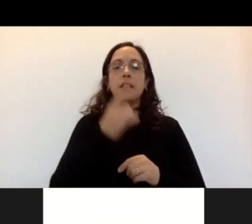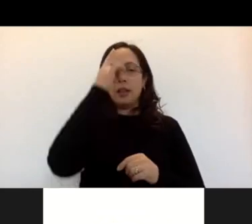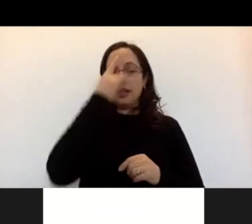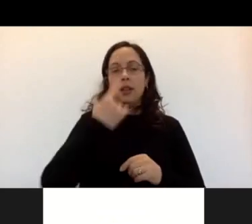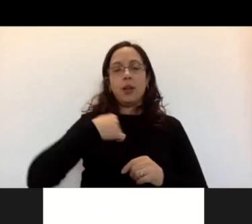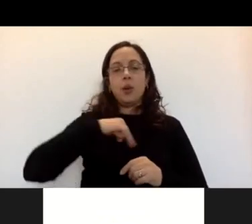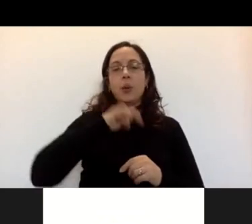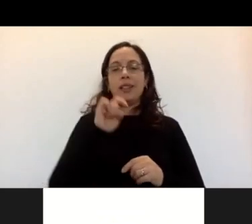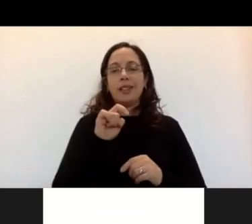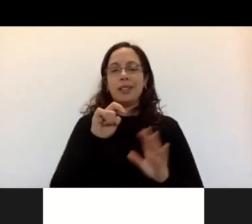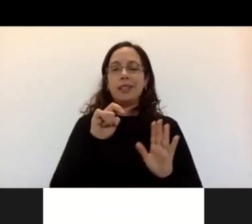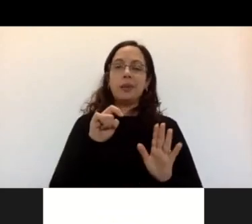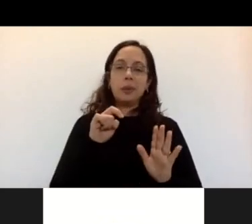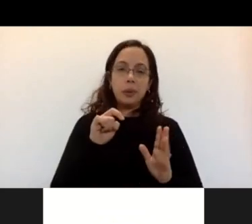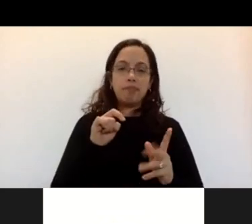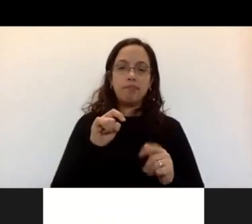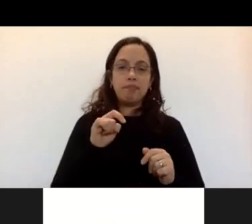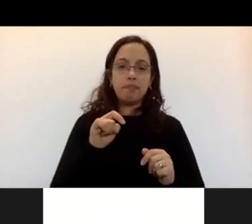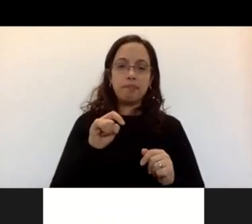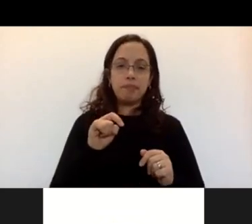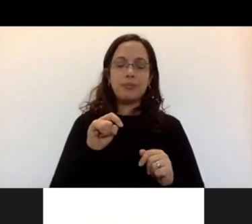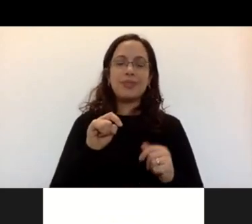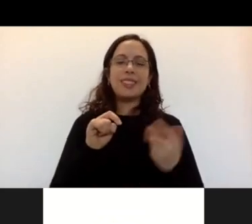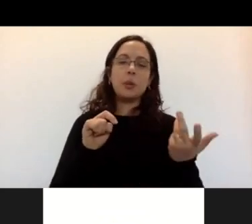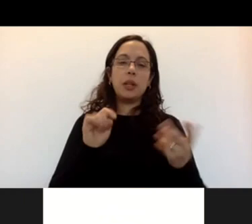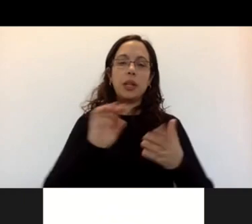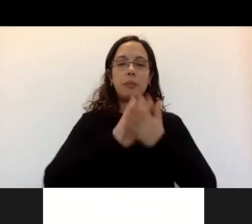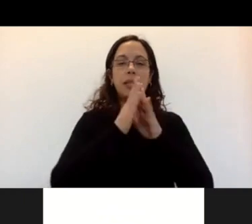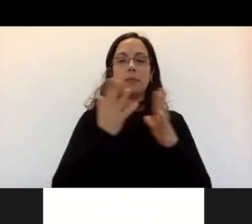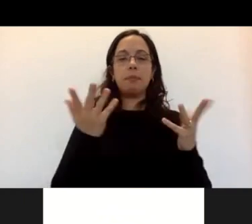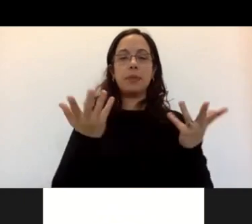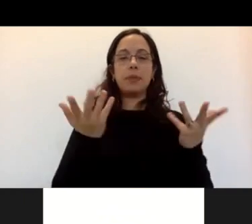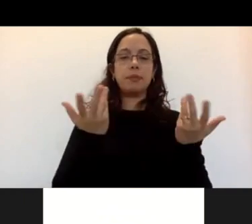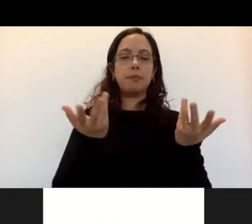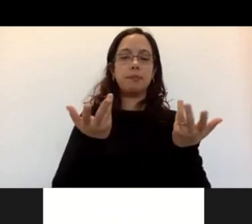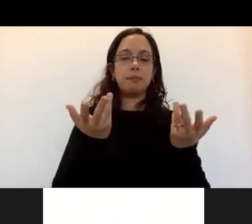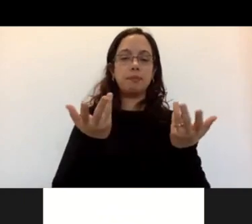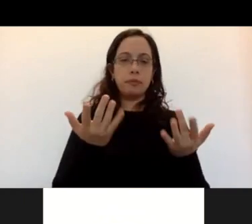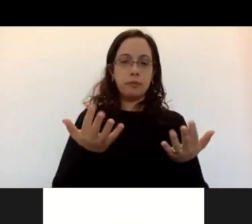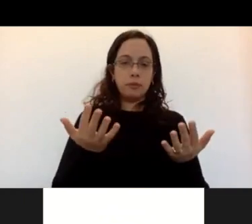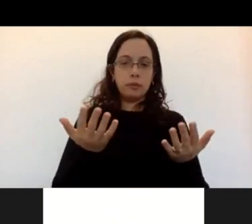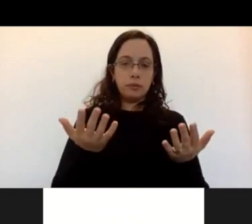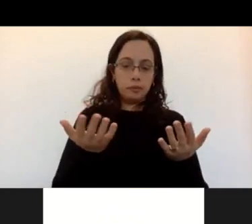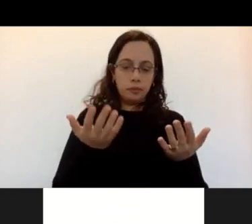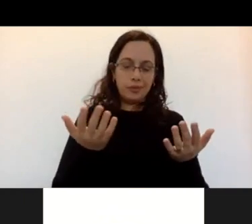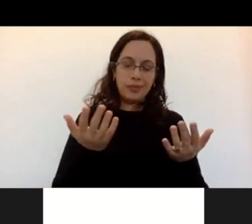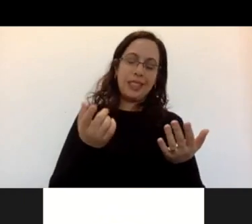you point out I mean, it this this becomes a kind of mordant and slightly ridiculous conversation